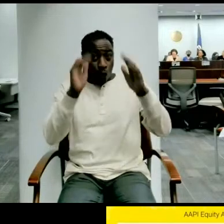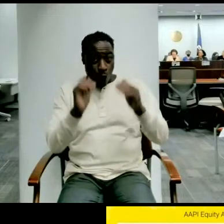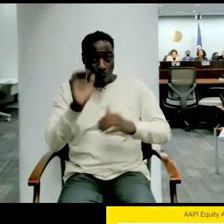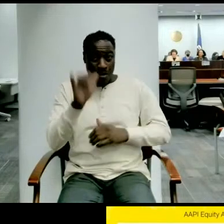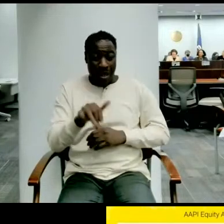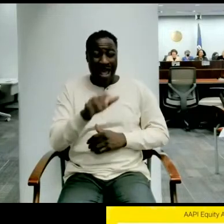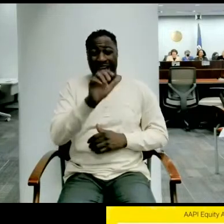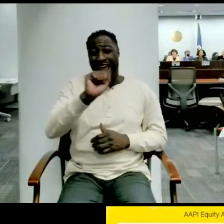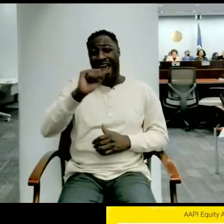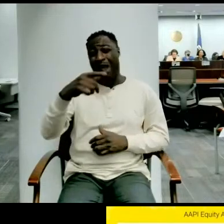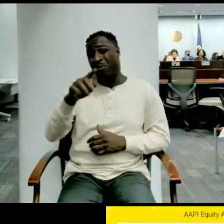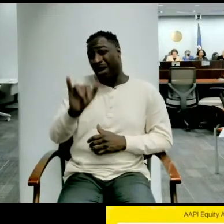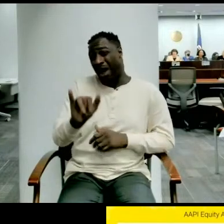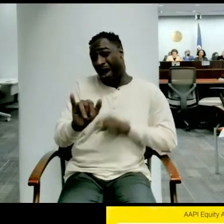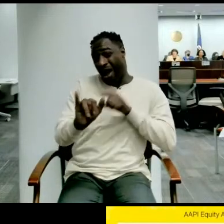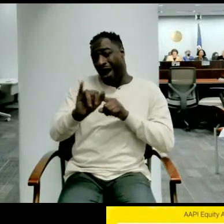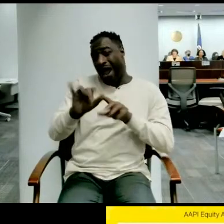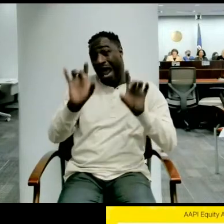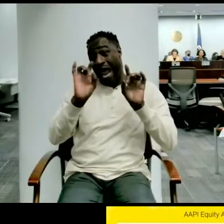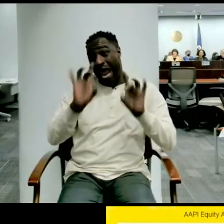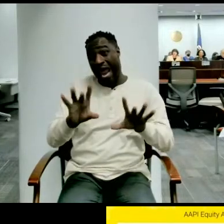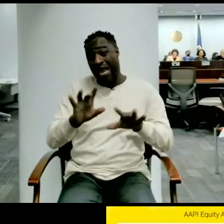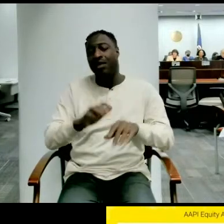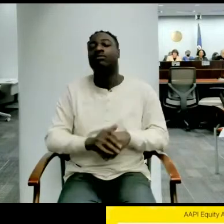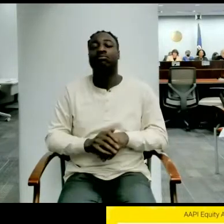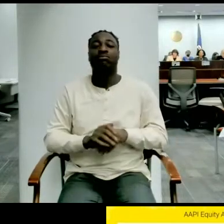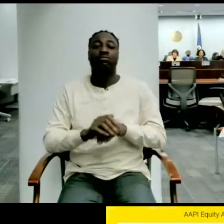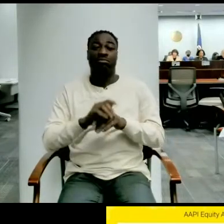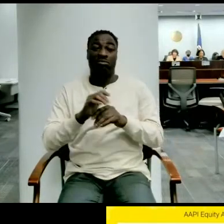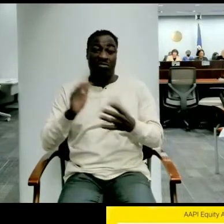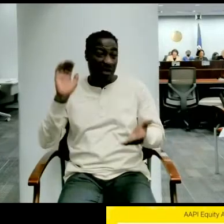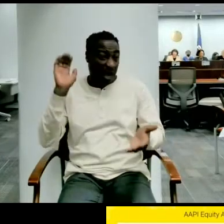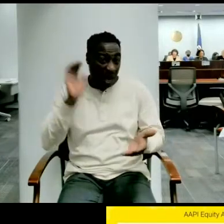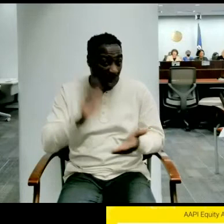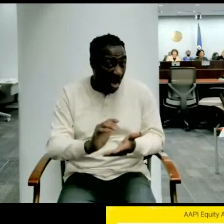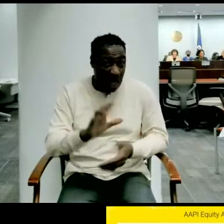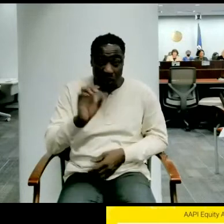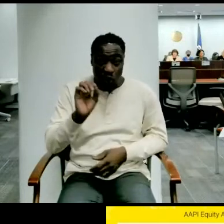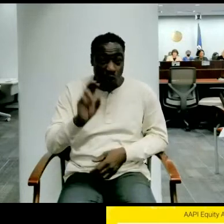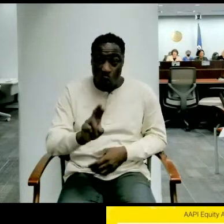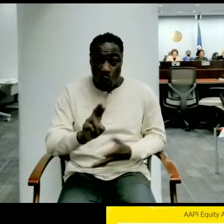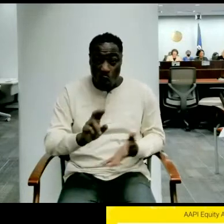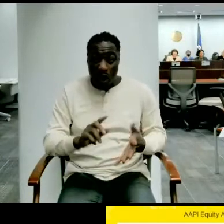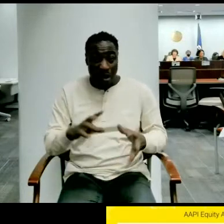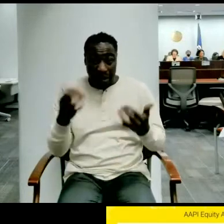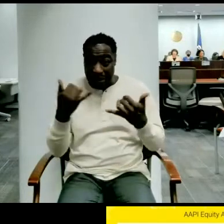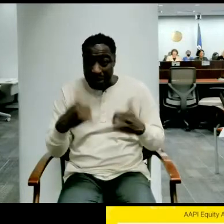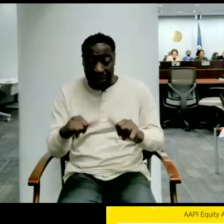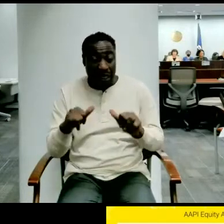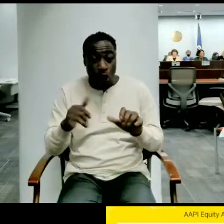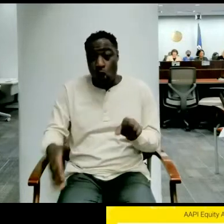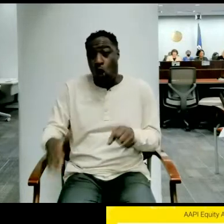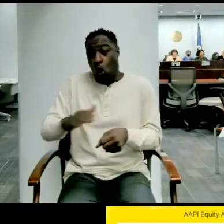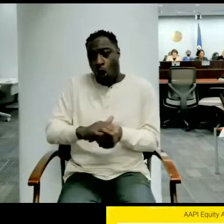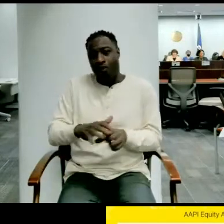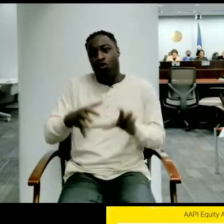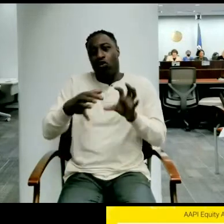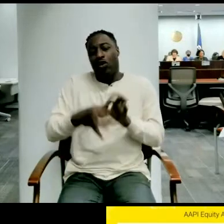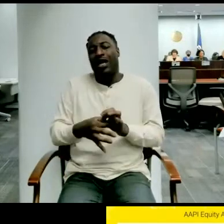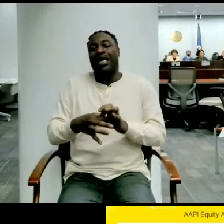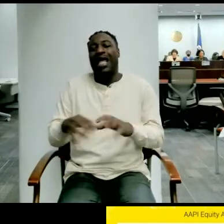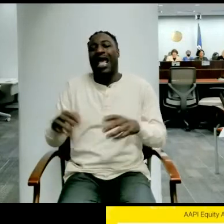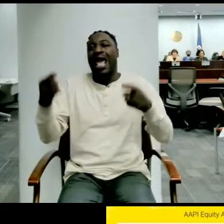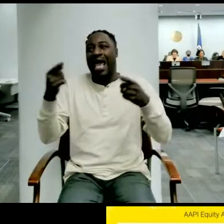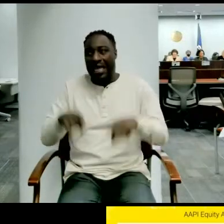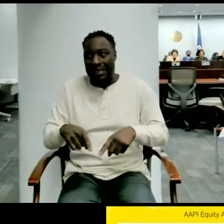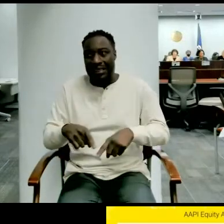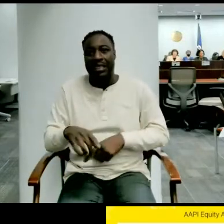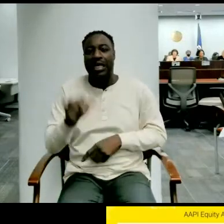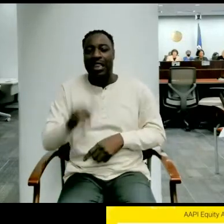AAPI hate is diminishing or are there still COVID-related incidents that we